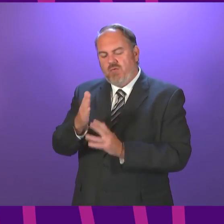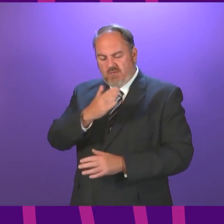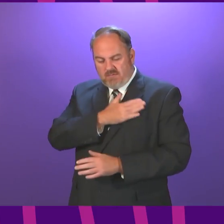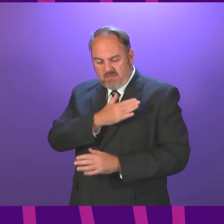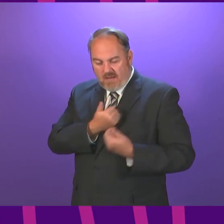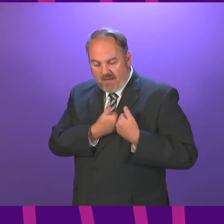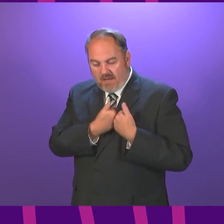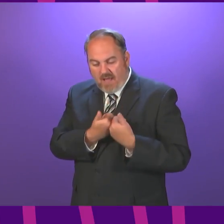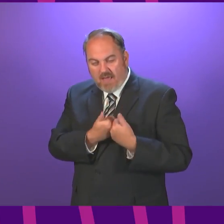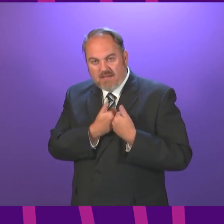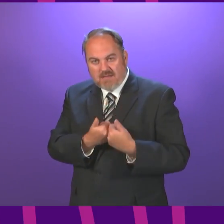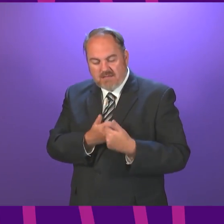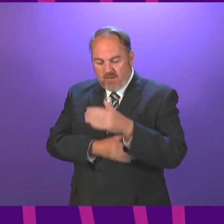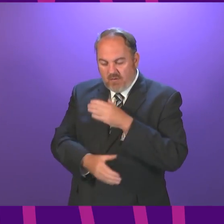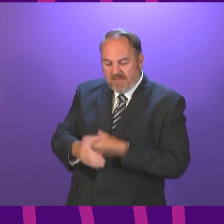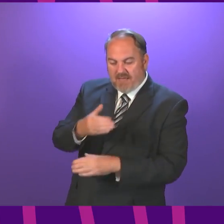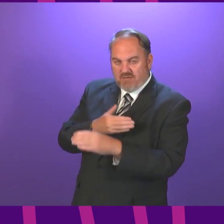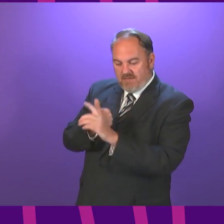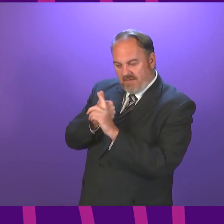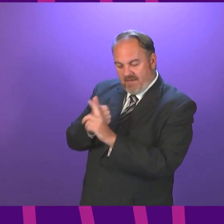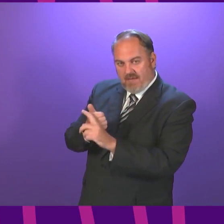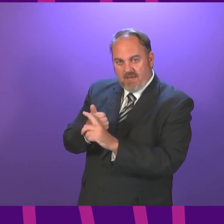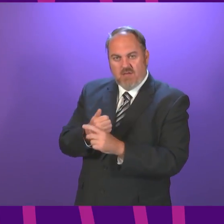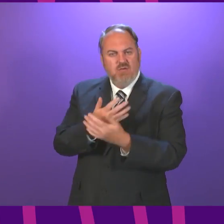Two hundred people a year are being imprisoned for possession. That situation has not changed